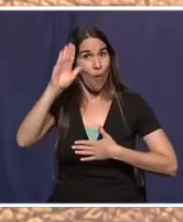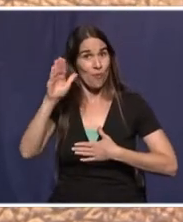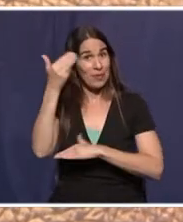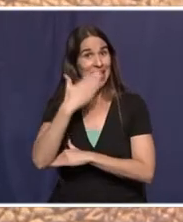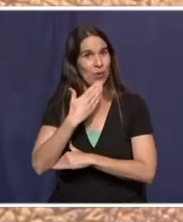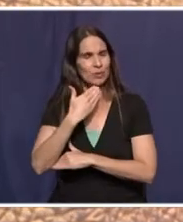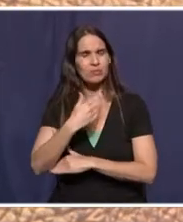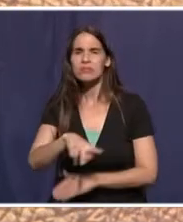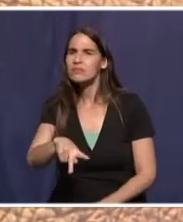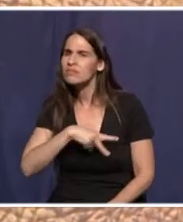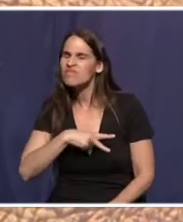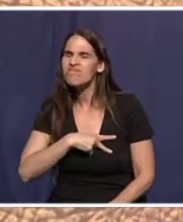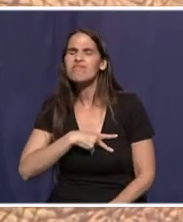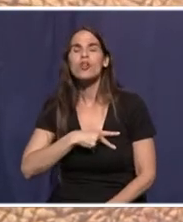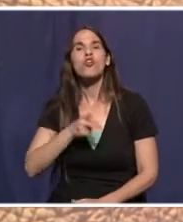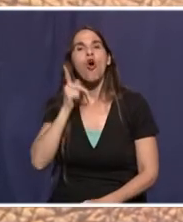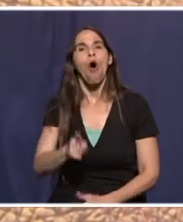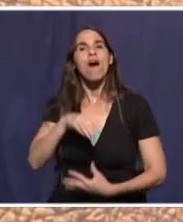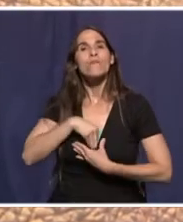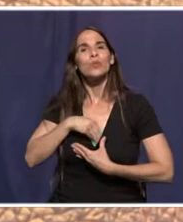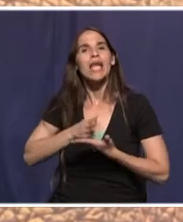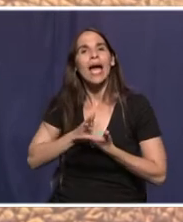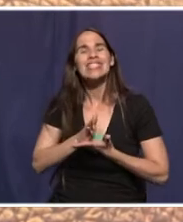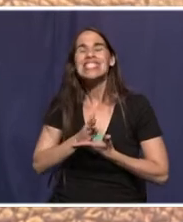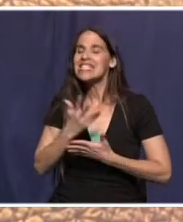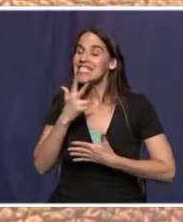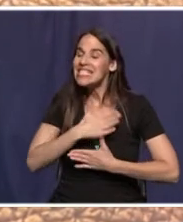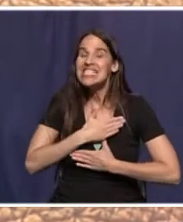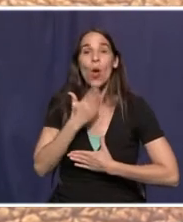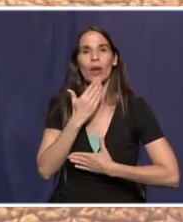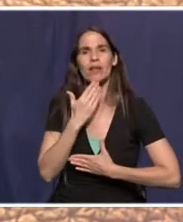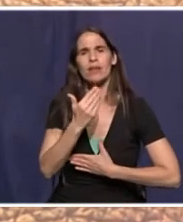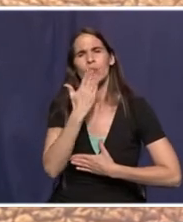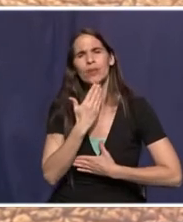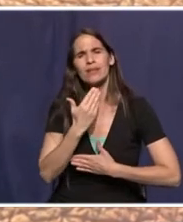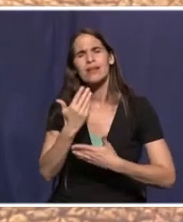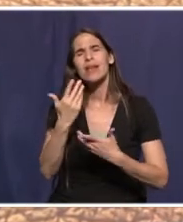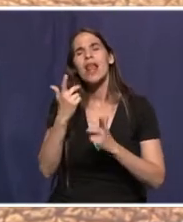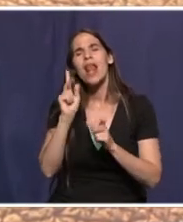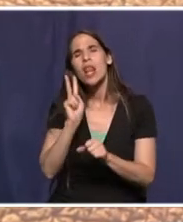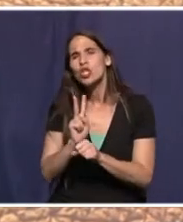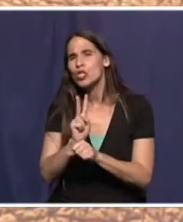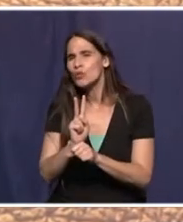we have a moral, Zionist and Jewish obligation to always remember